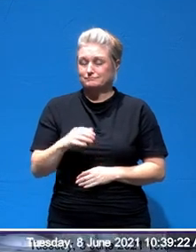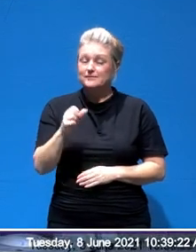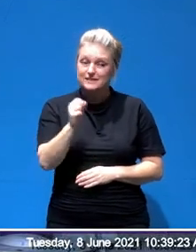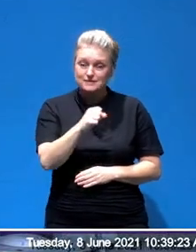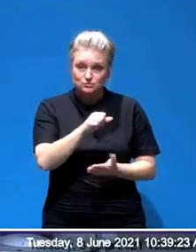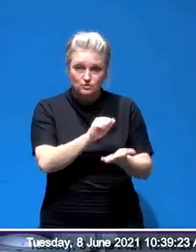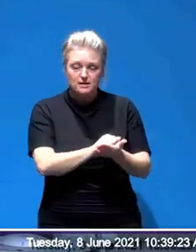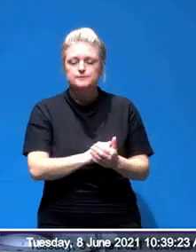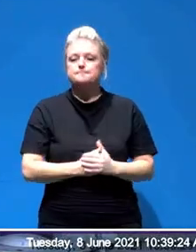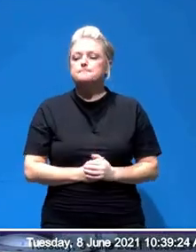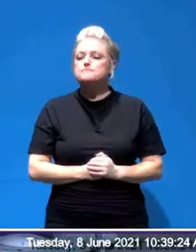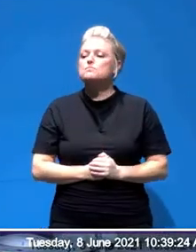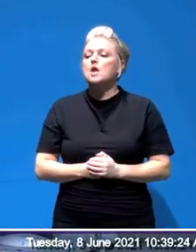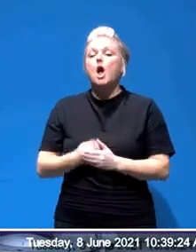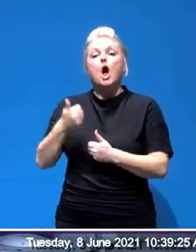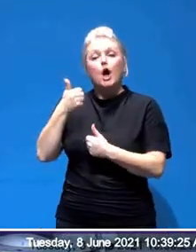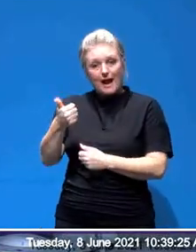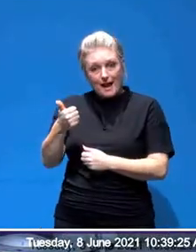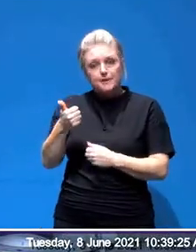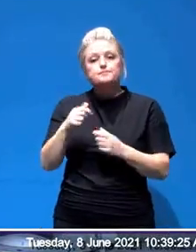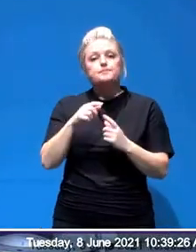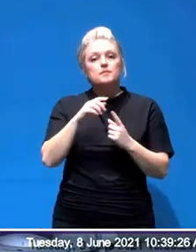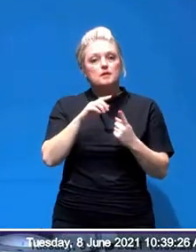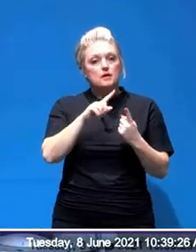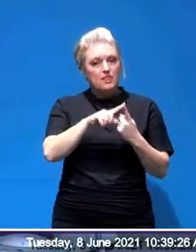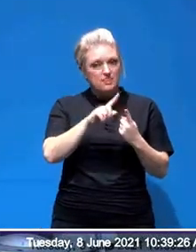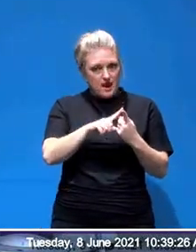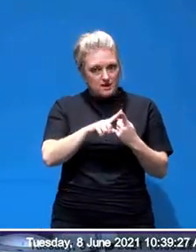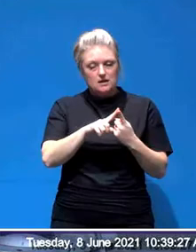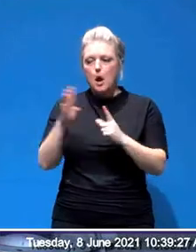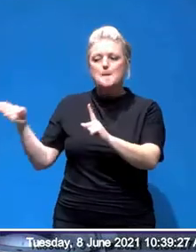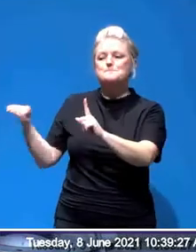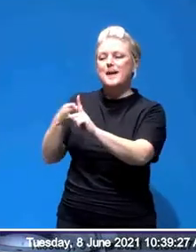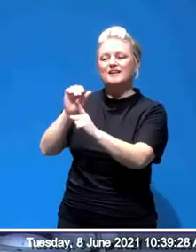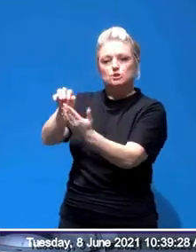So we have had those photos up. Can I take you to paragraph and you can tell the Royal Commission,